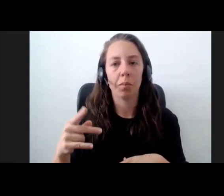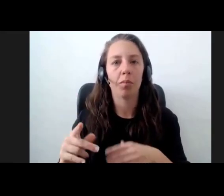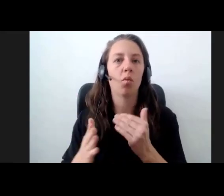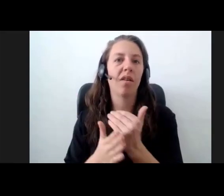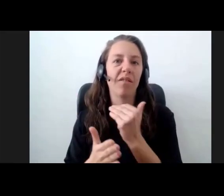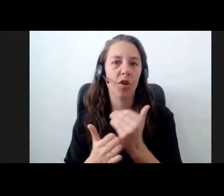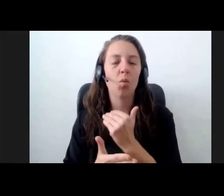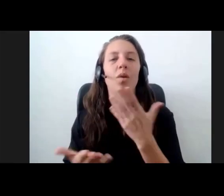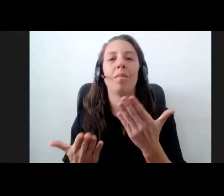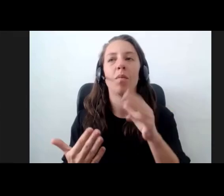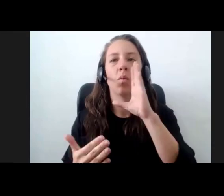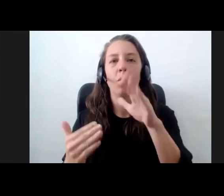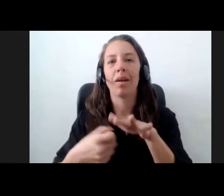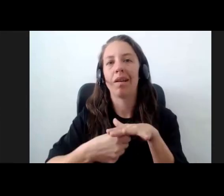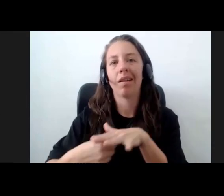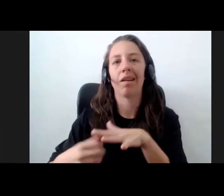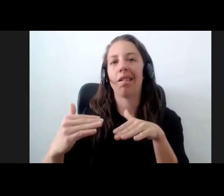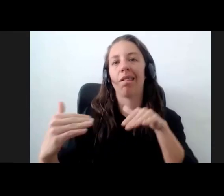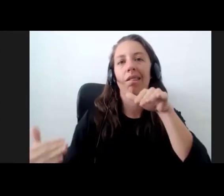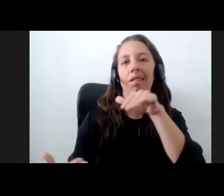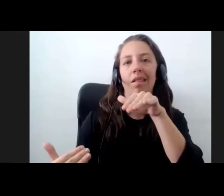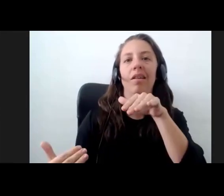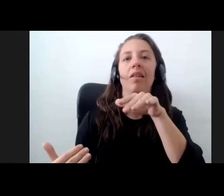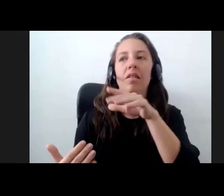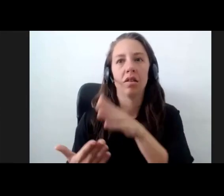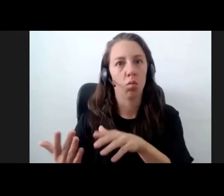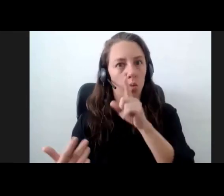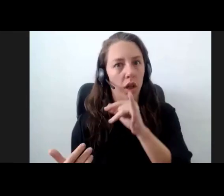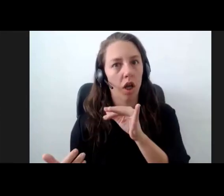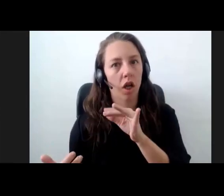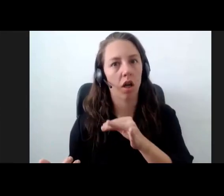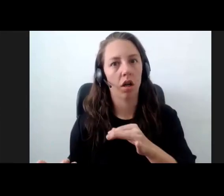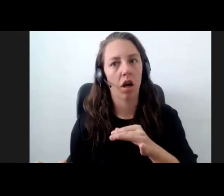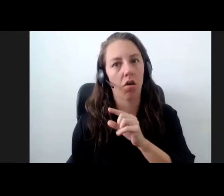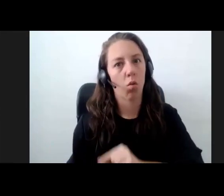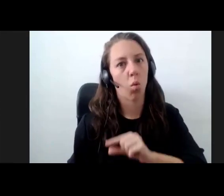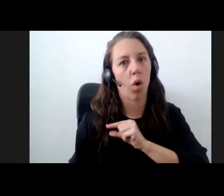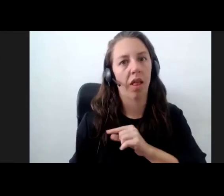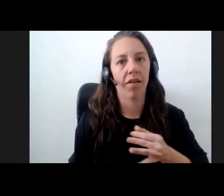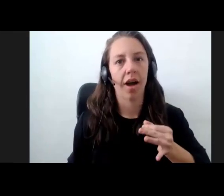A Center for Scientific Review Advisory Council workgroup